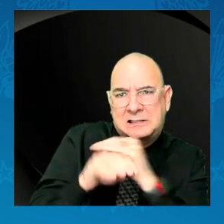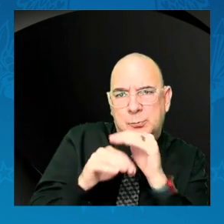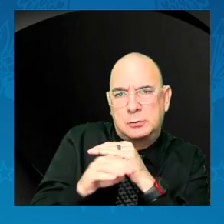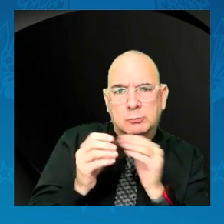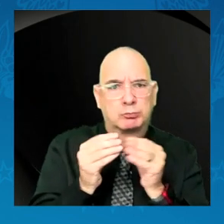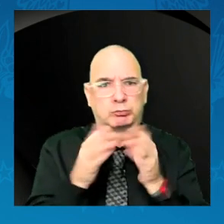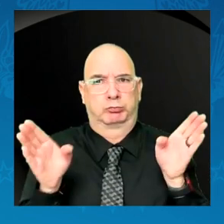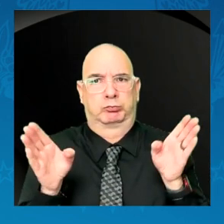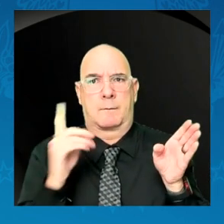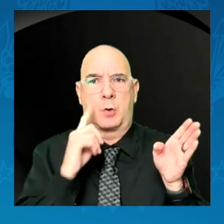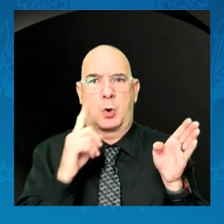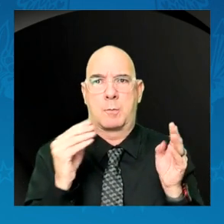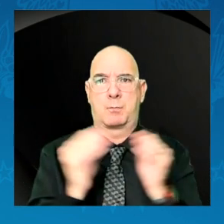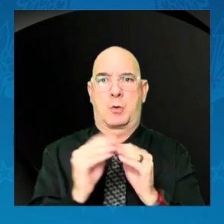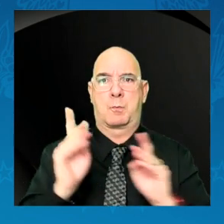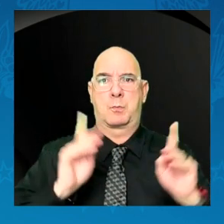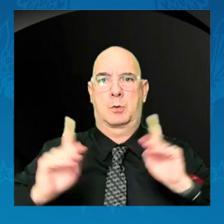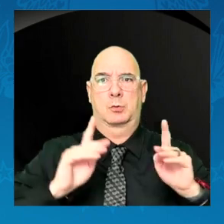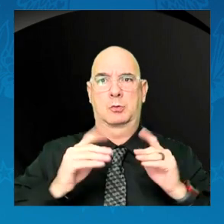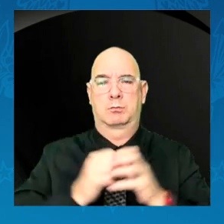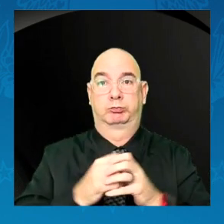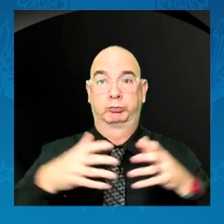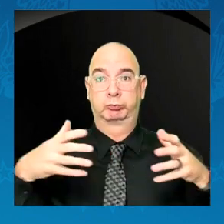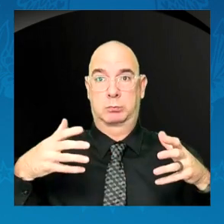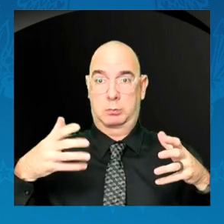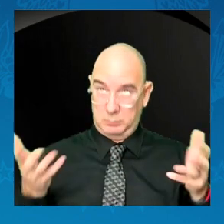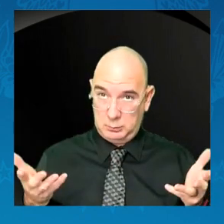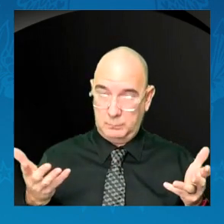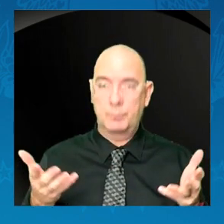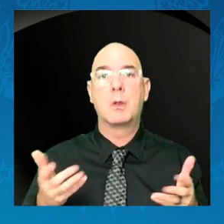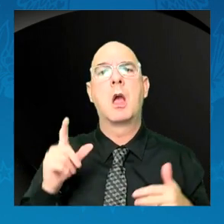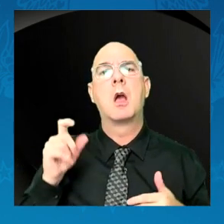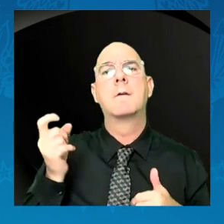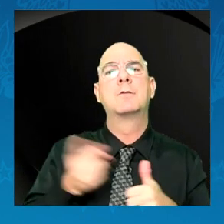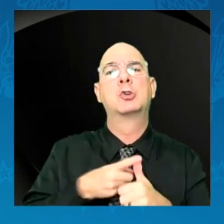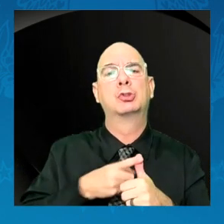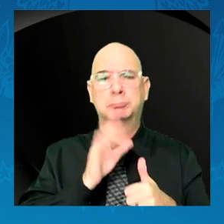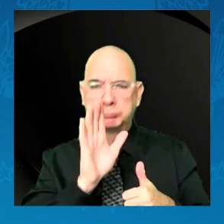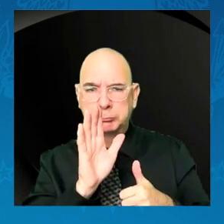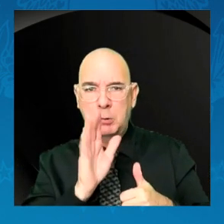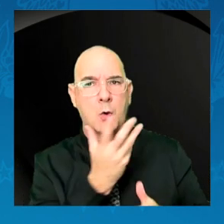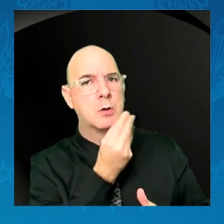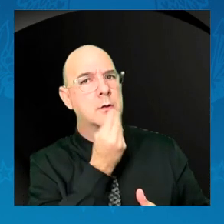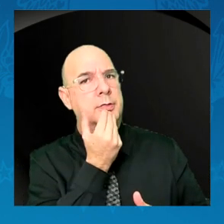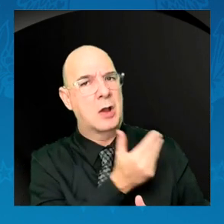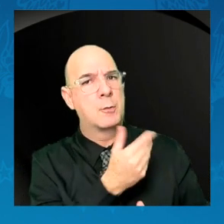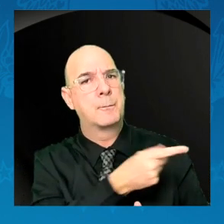Ms. McCarthy: Well, first of all, thank you, Madam Vice President. And if you're saying I'm incredibly persistent and obnoxious,